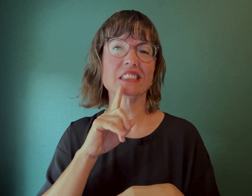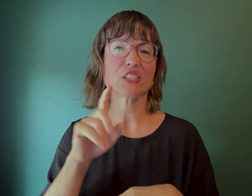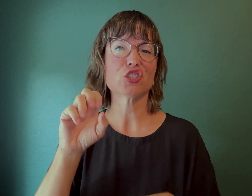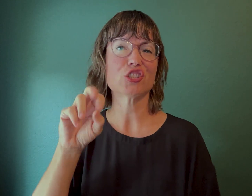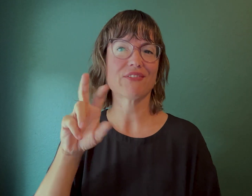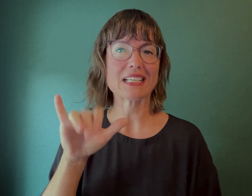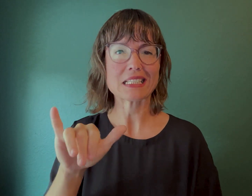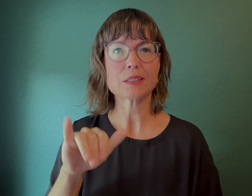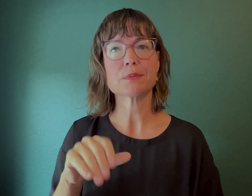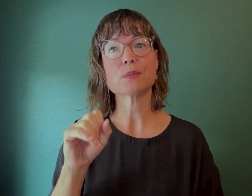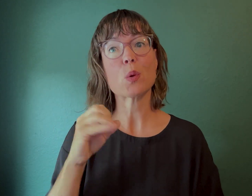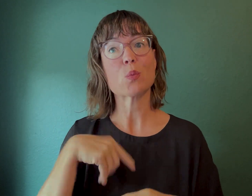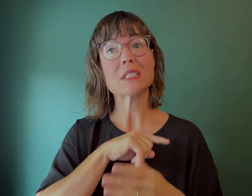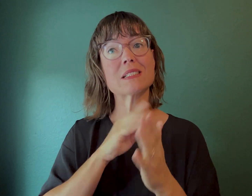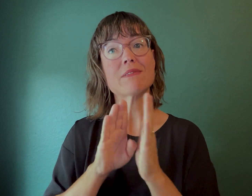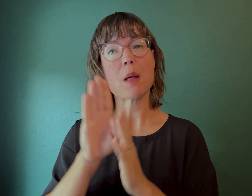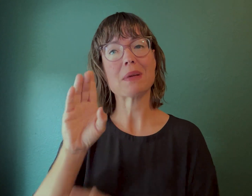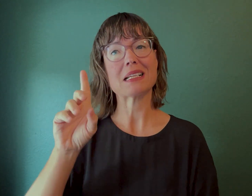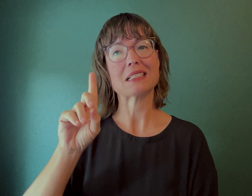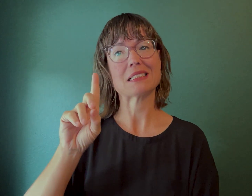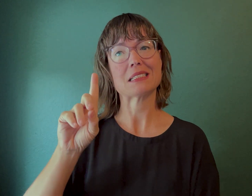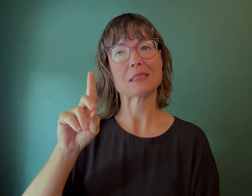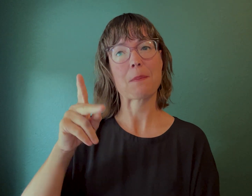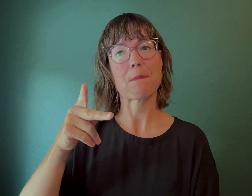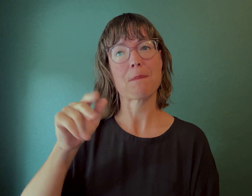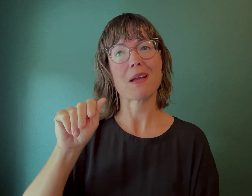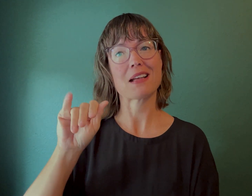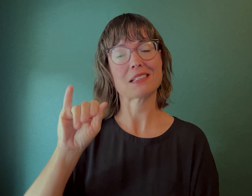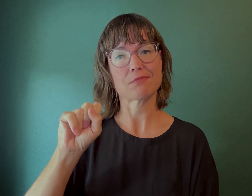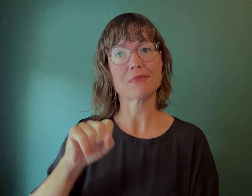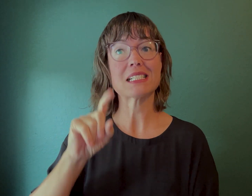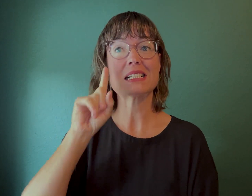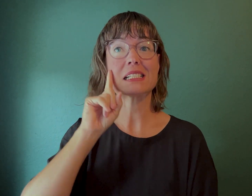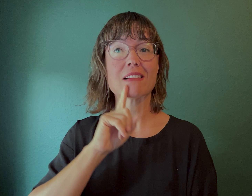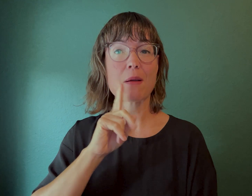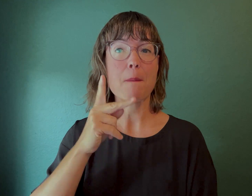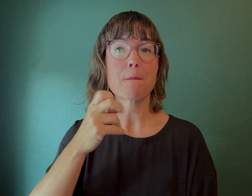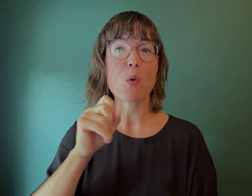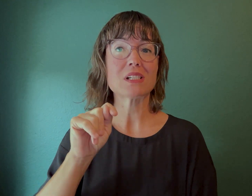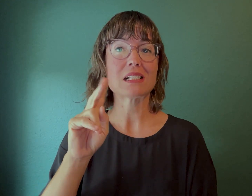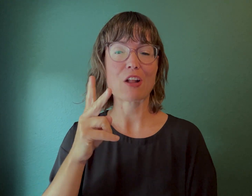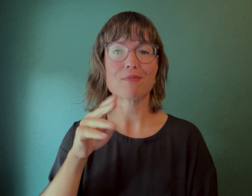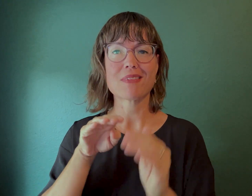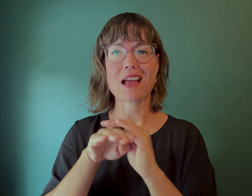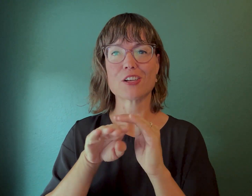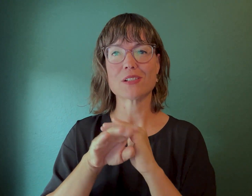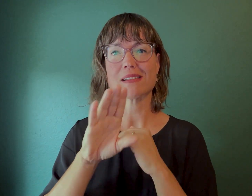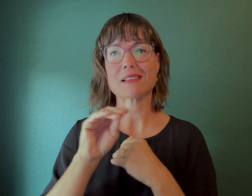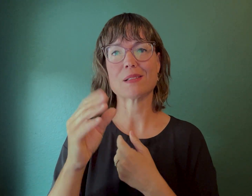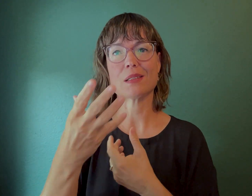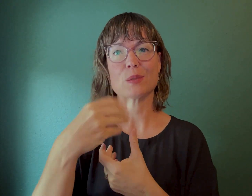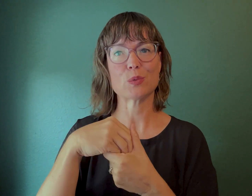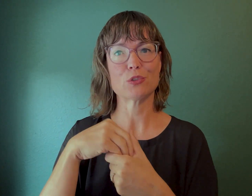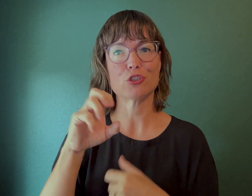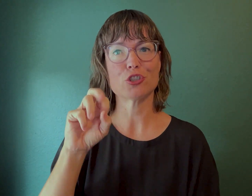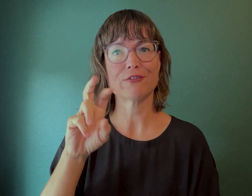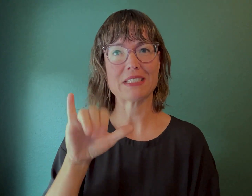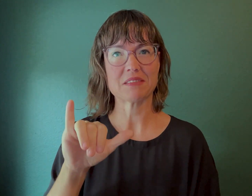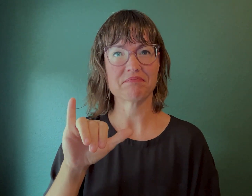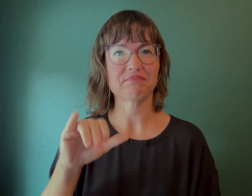The best approach for that is through a survey. We've developed the DPAIS, Deaf Postsecondary Access